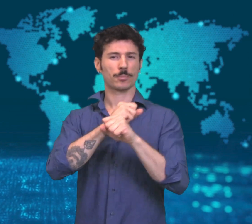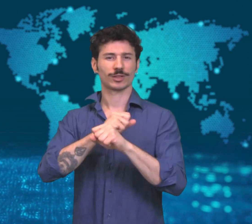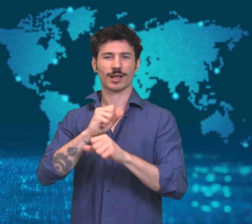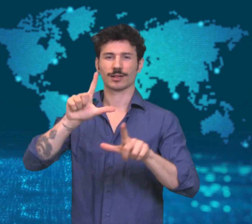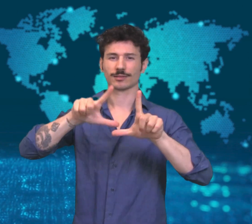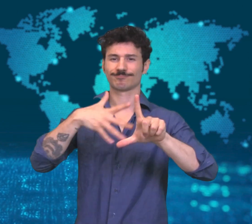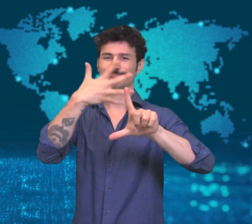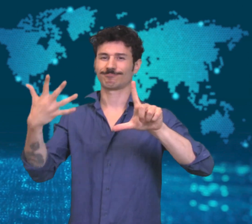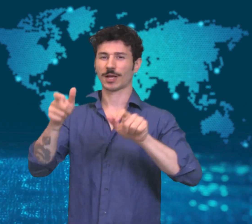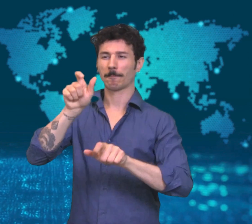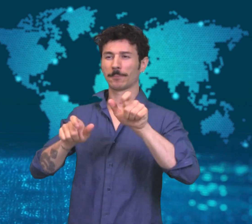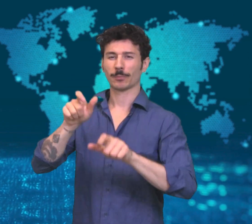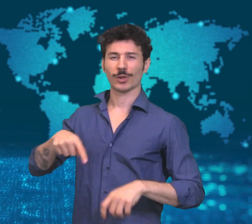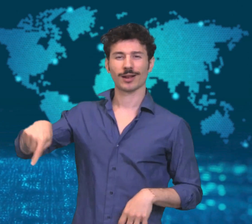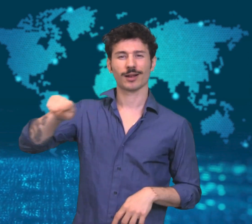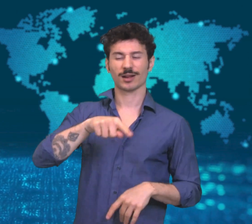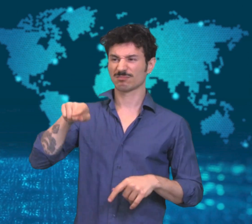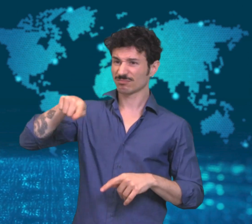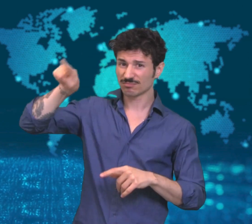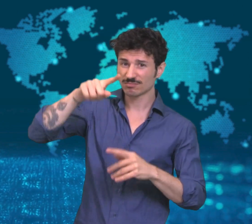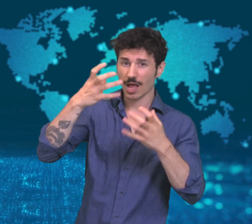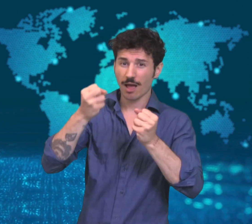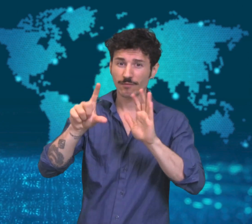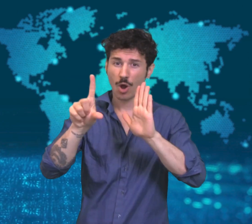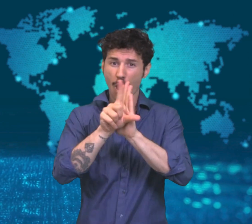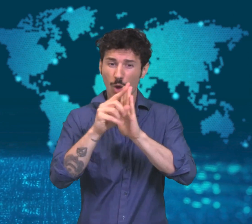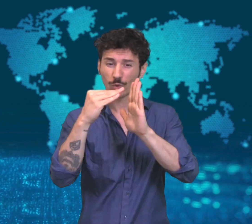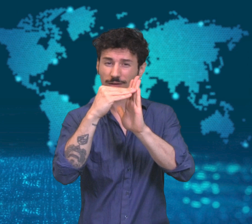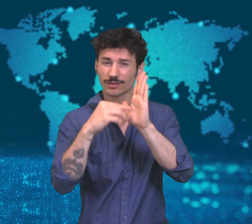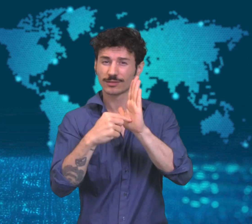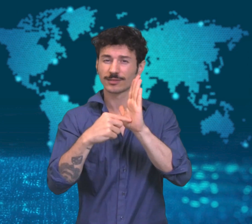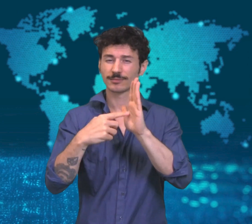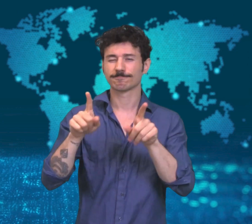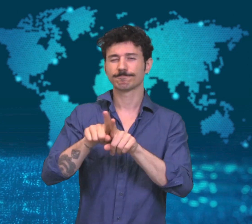nations to protect LGBTQ+ people by outlawing